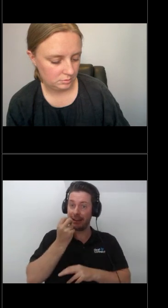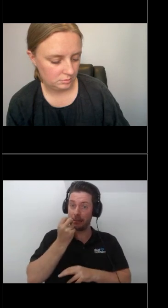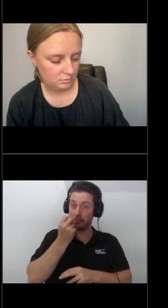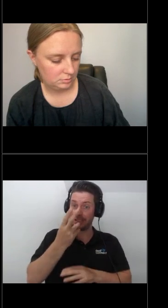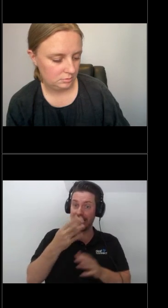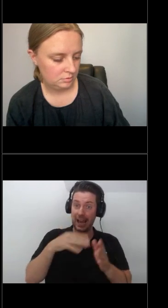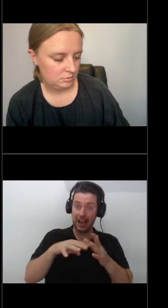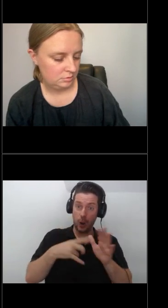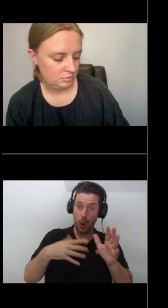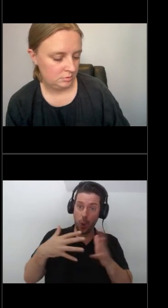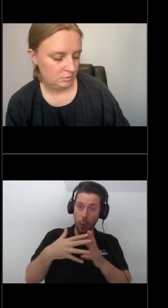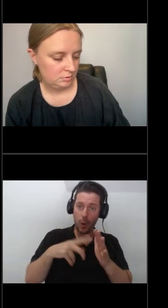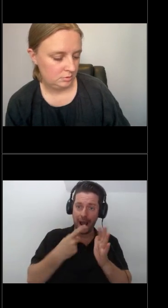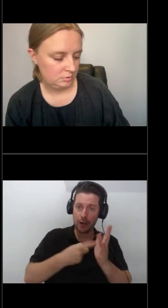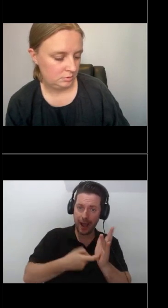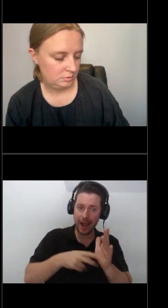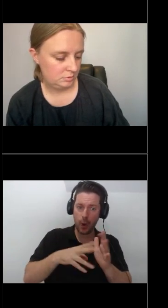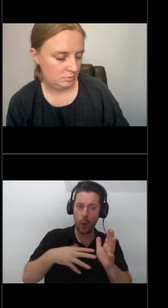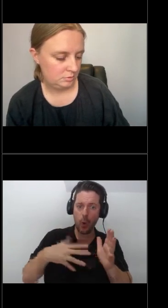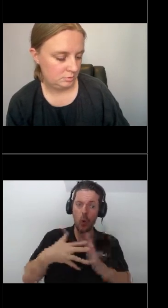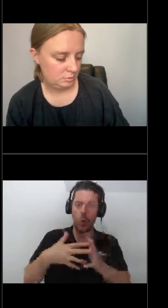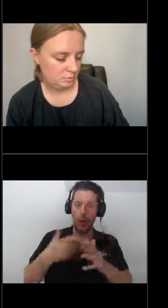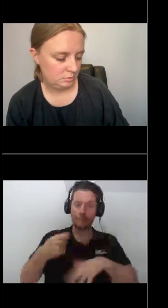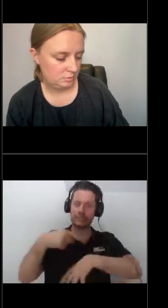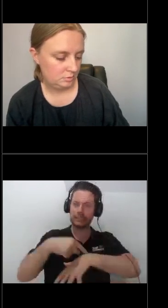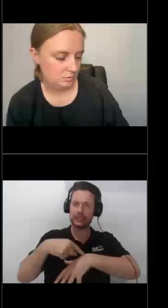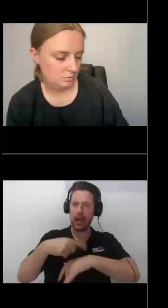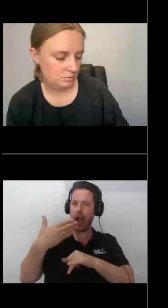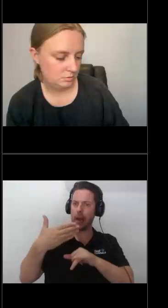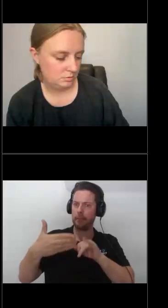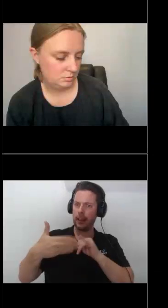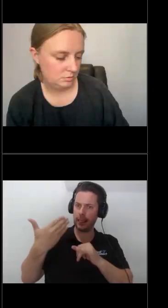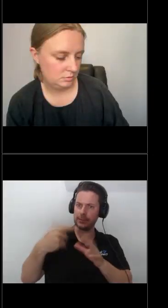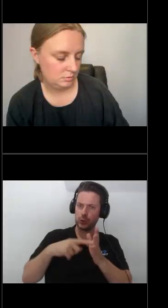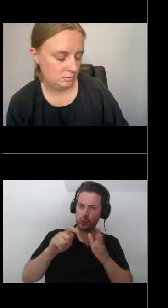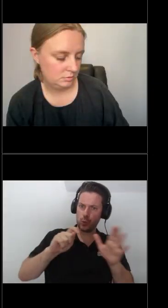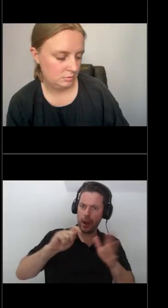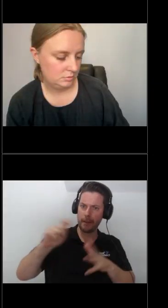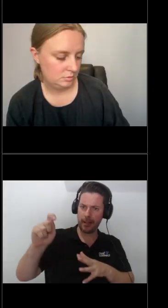Very important to remember that people can be self-represented.